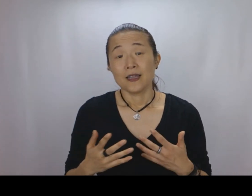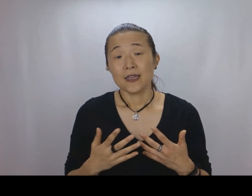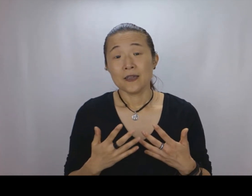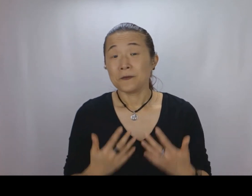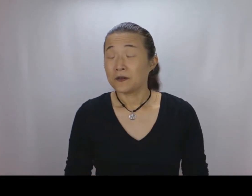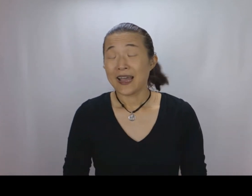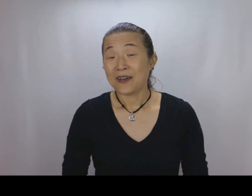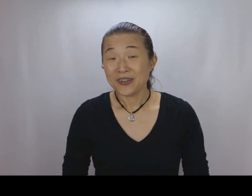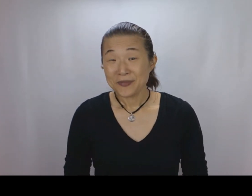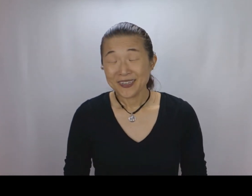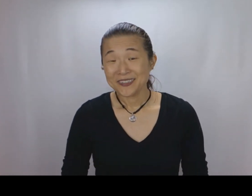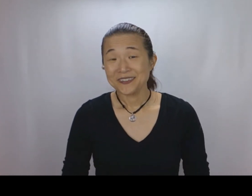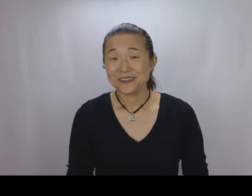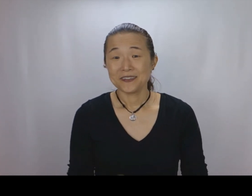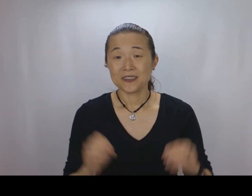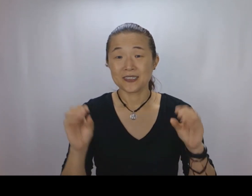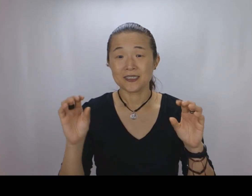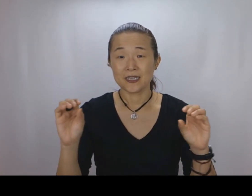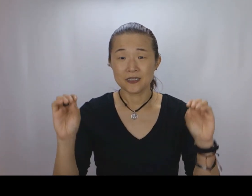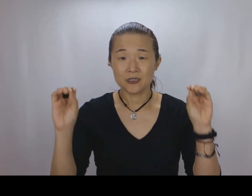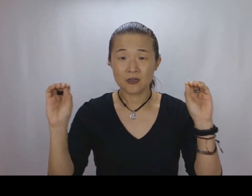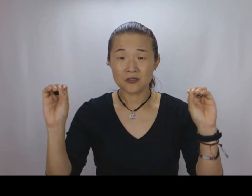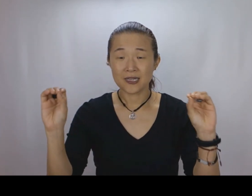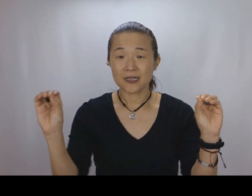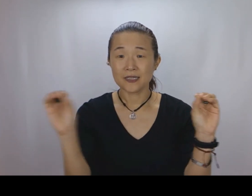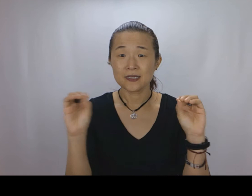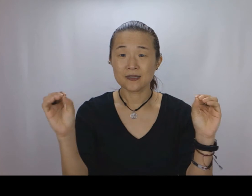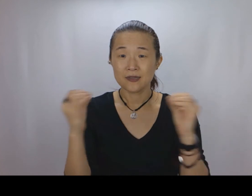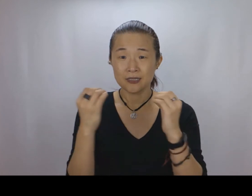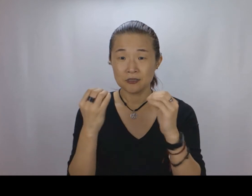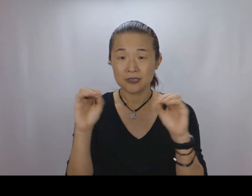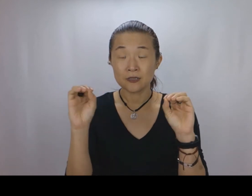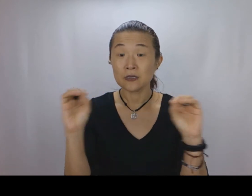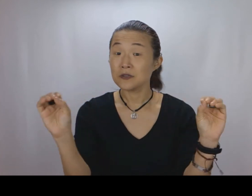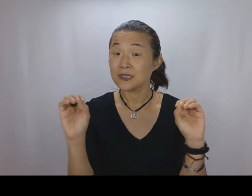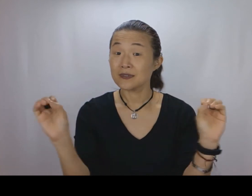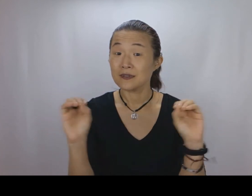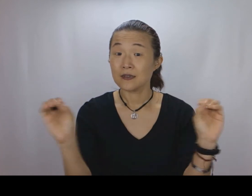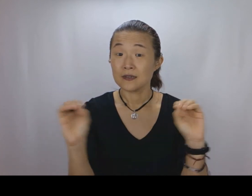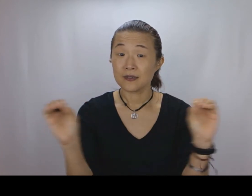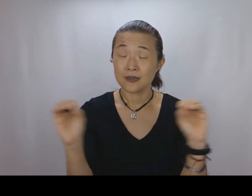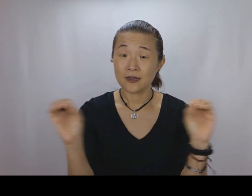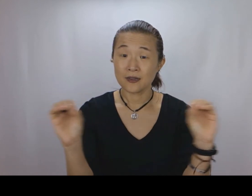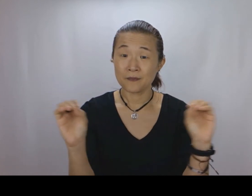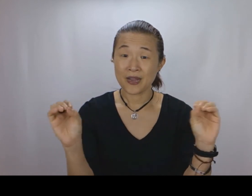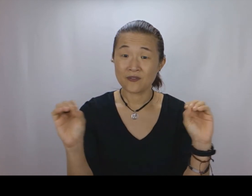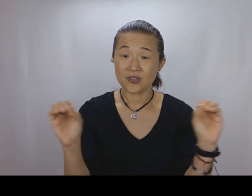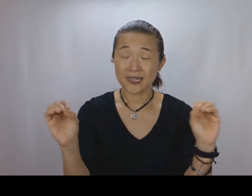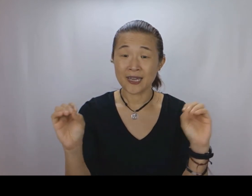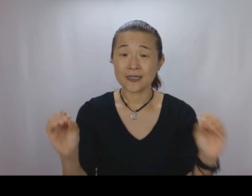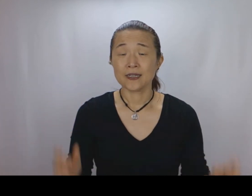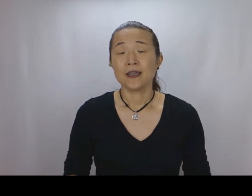If you don't have an opinion you just take two "O's" like this like two zeros back and forth like that.